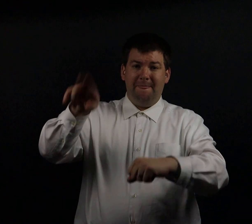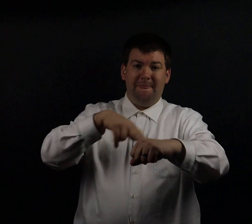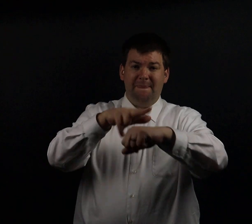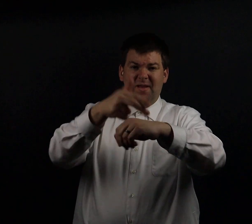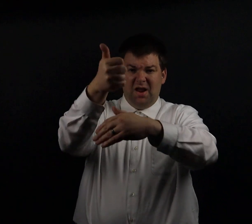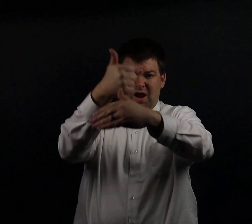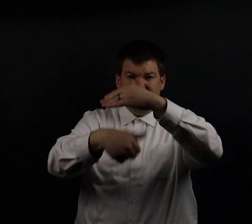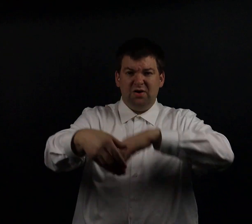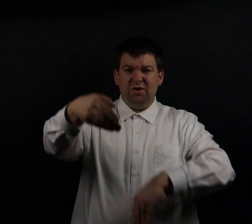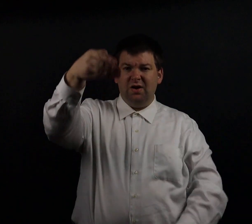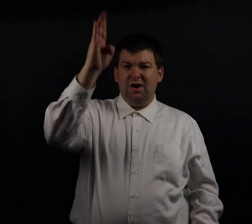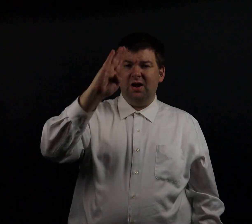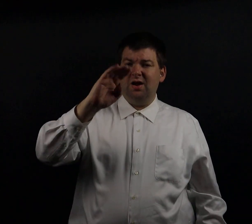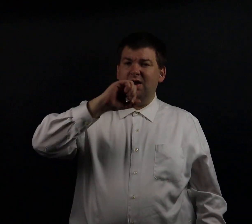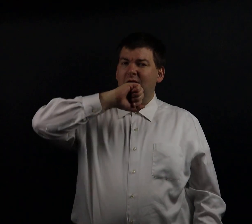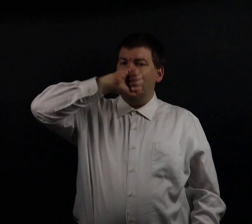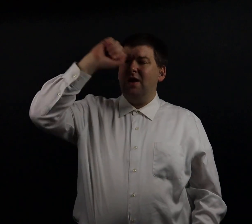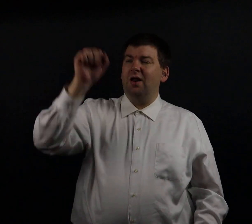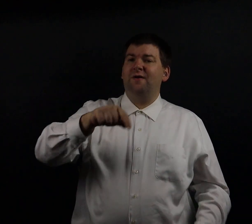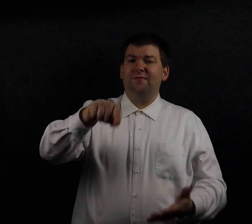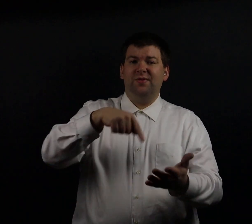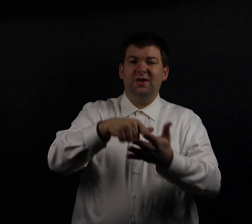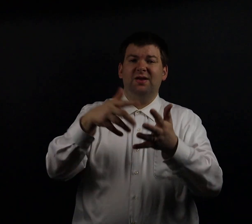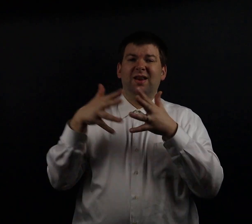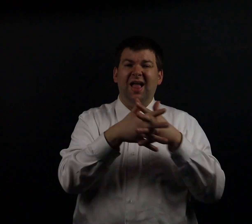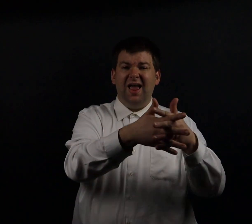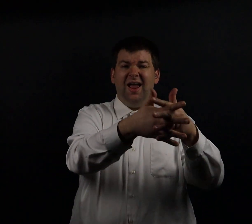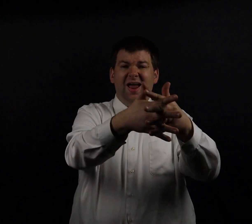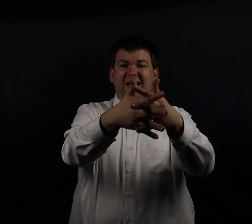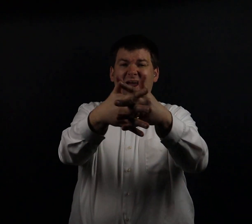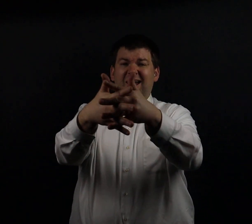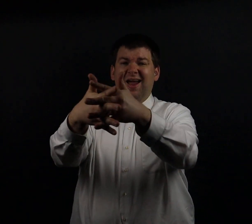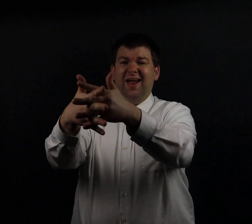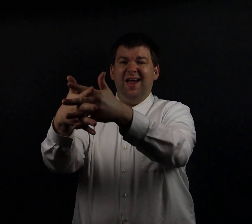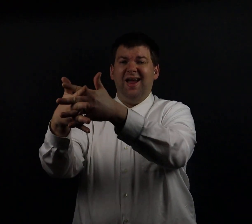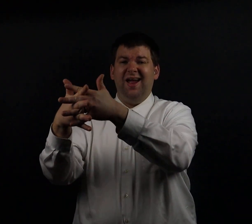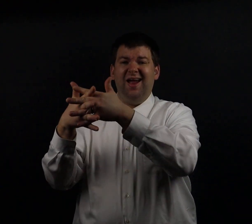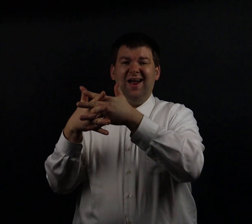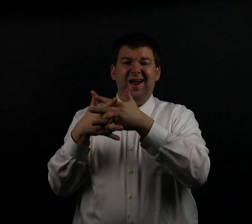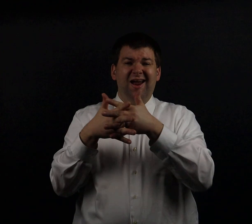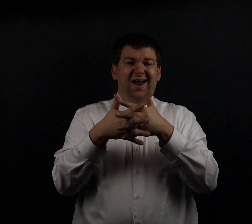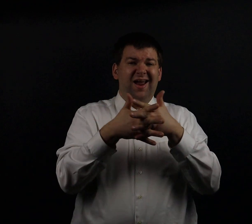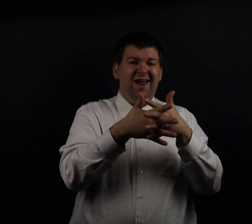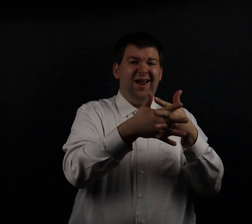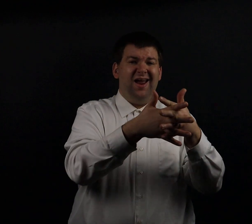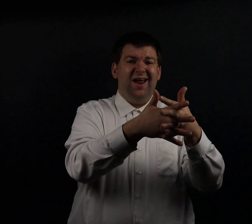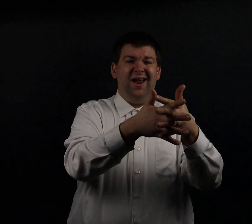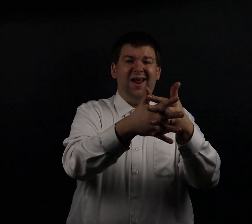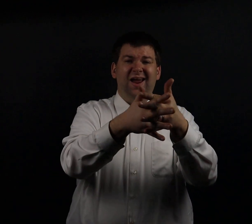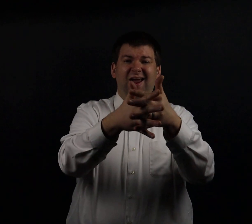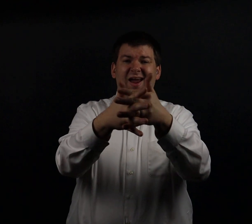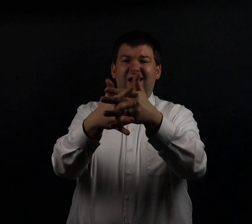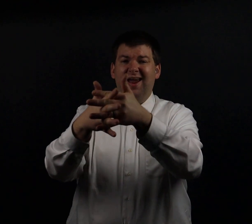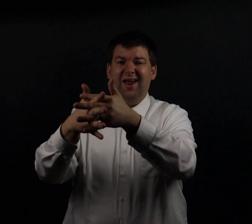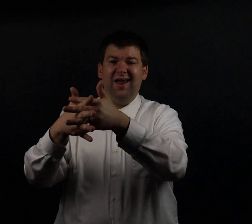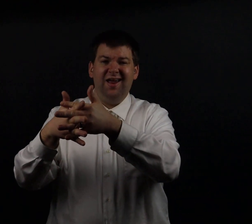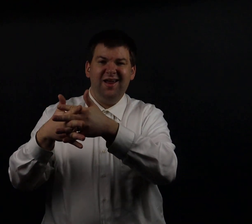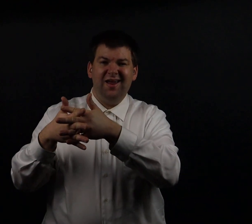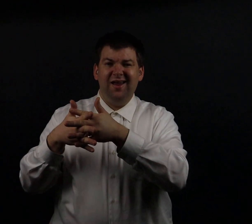One nation under God, I love this land.